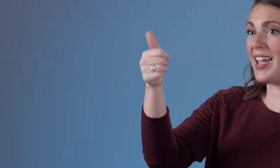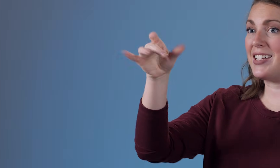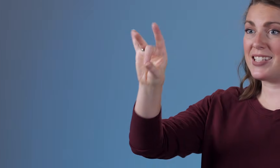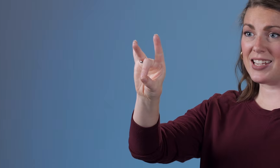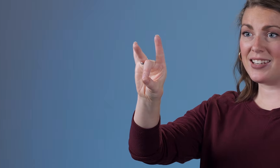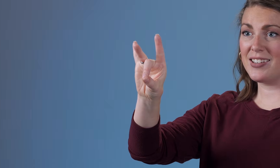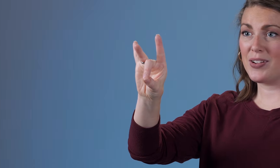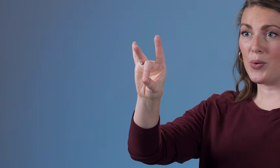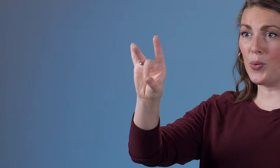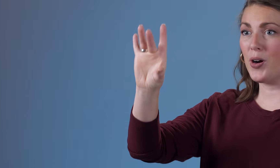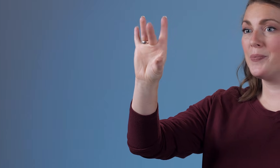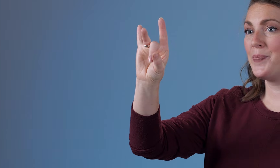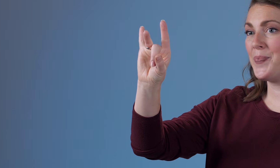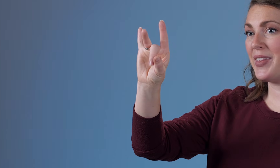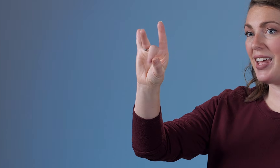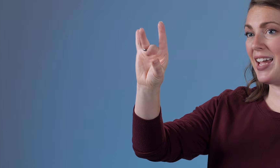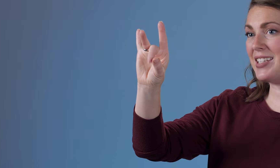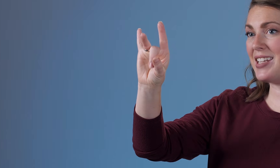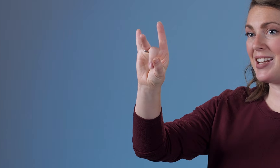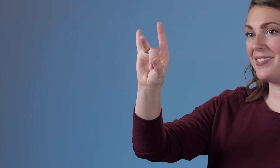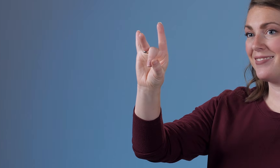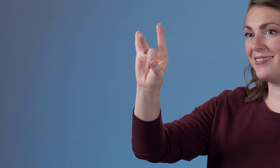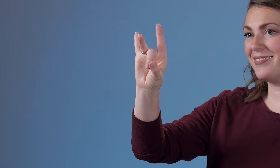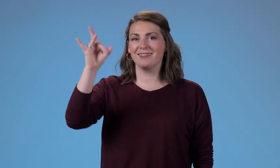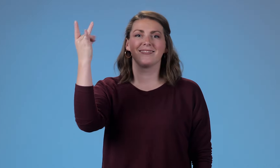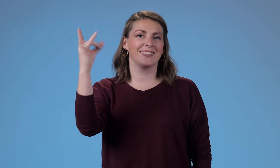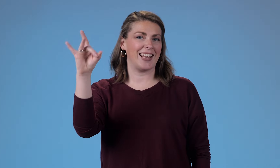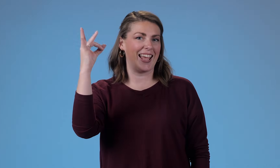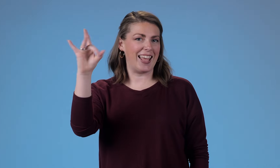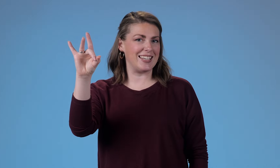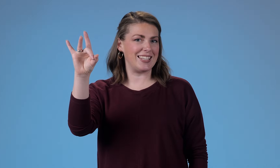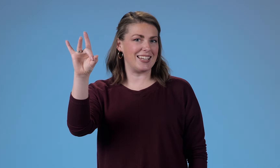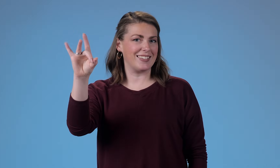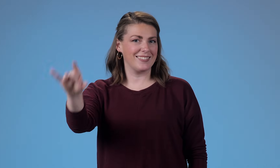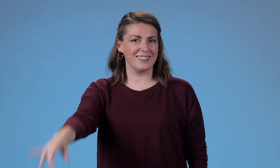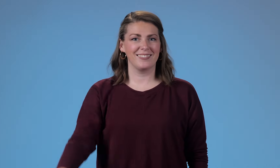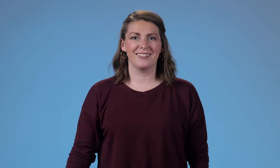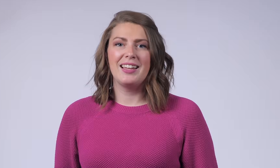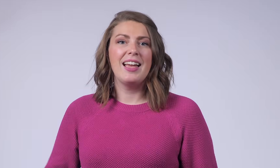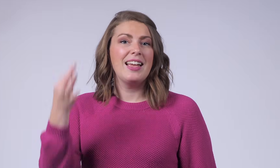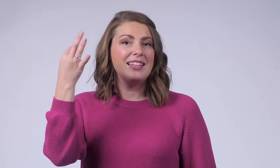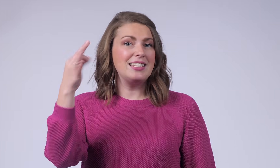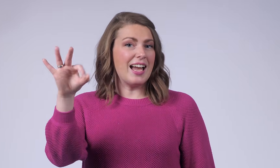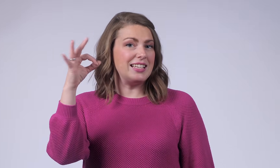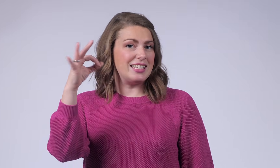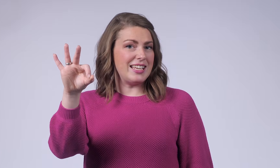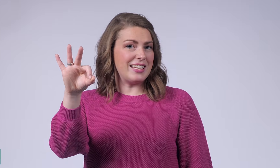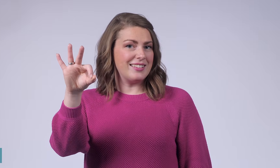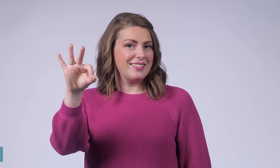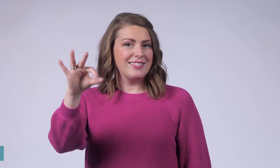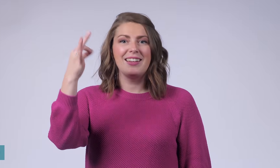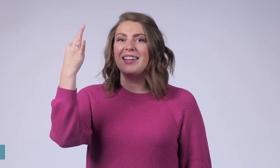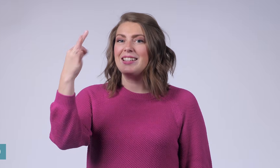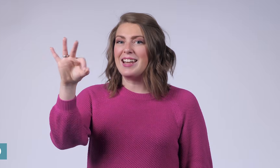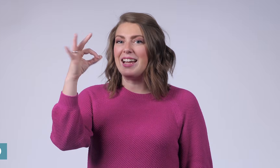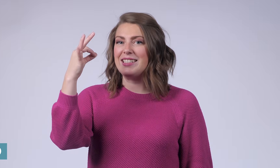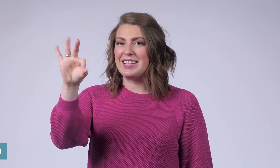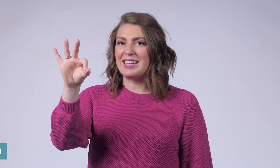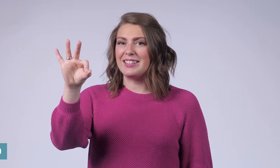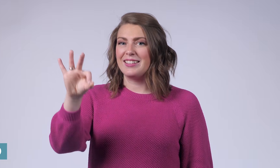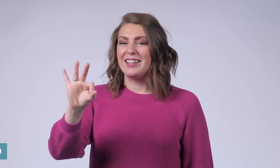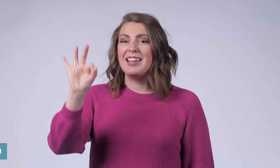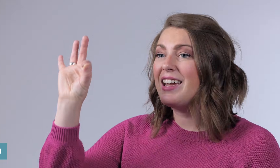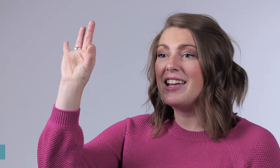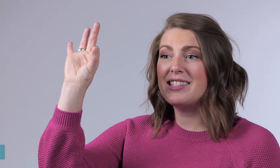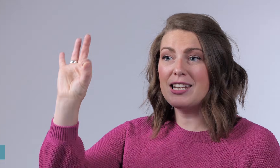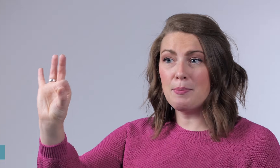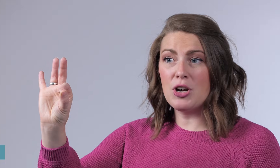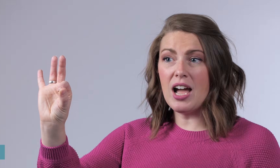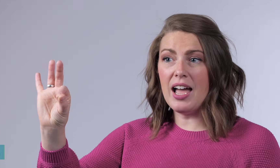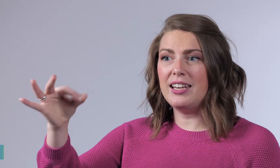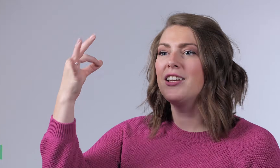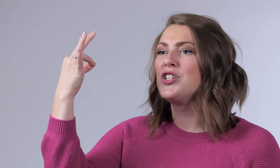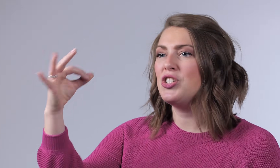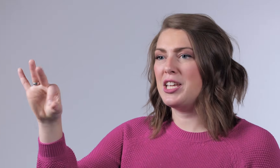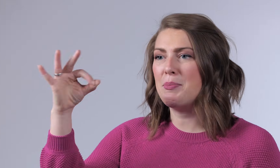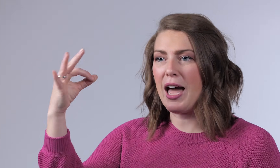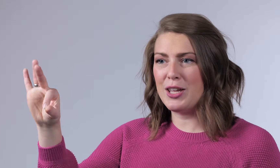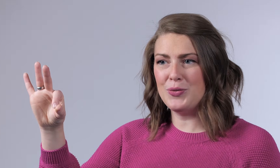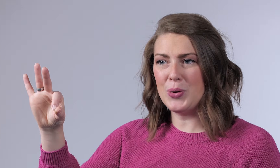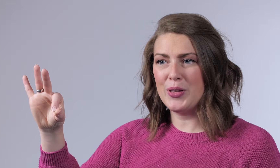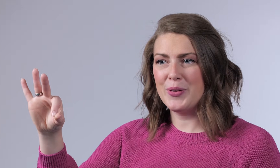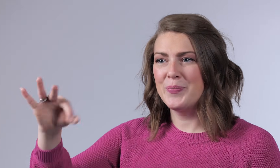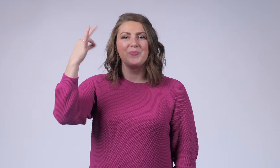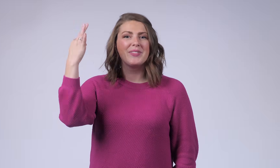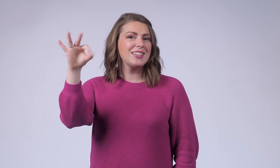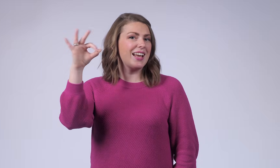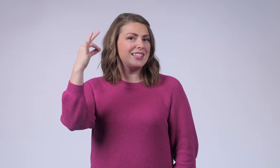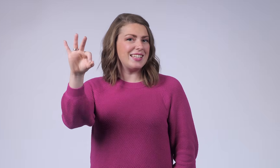18 or 18,18. Nineteen, nineteen it's the number nine shaking back and forth 19.